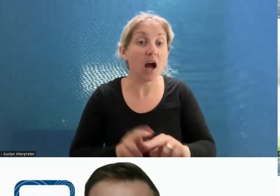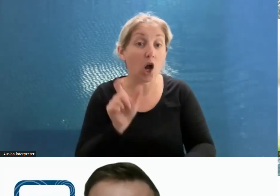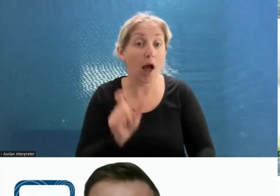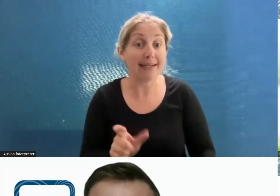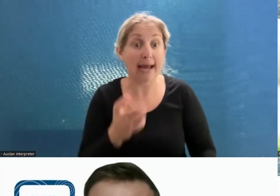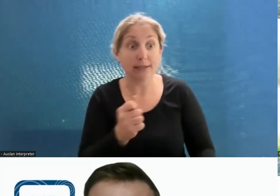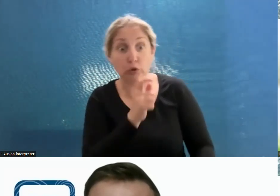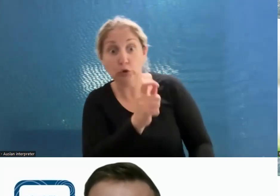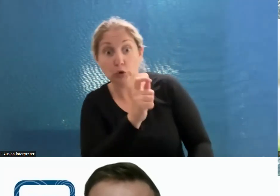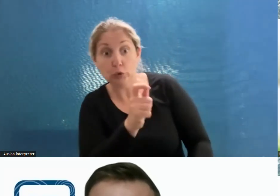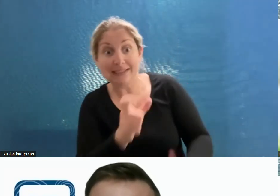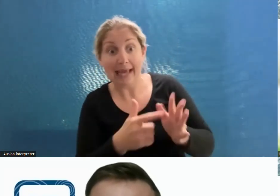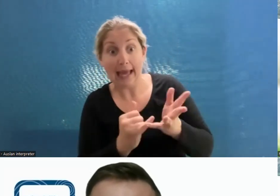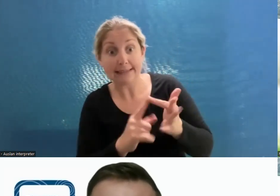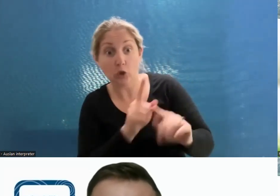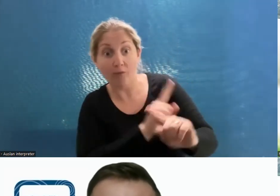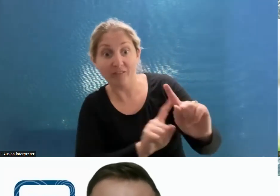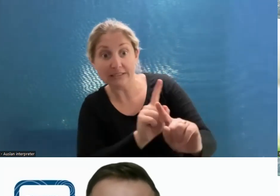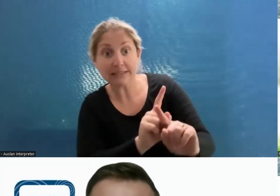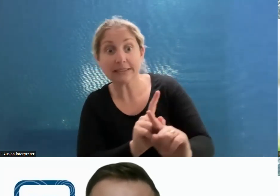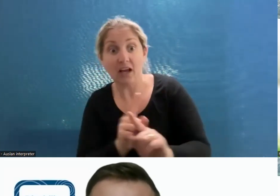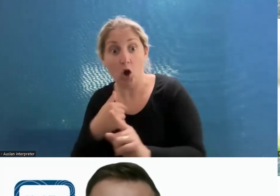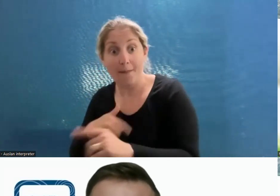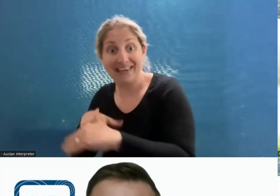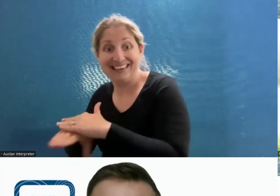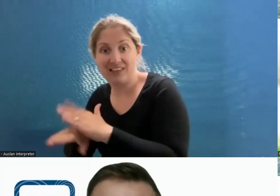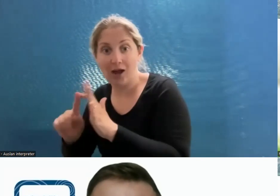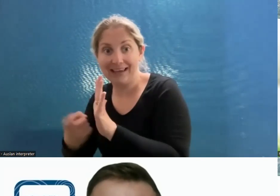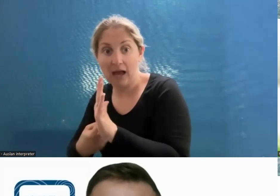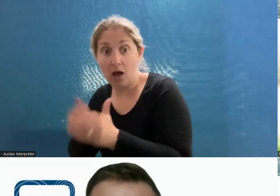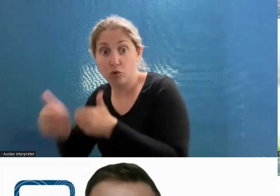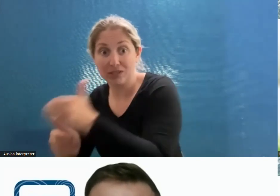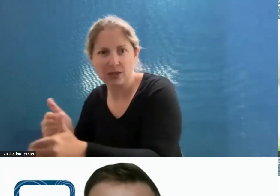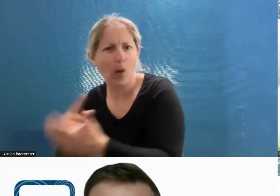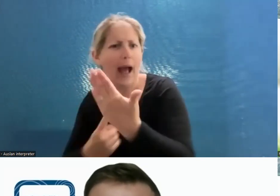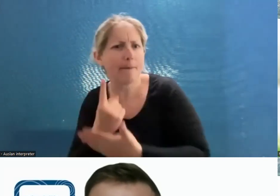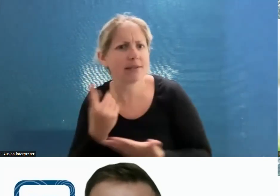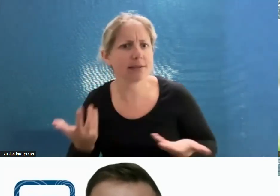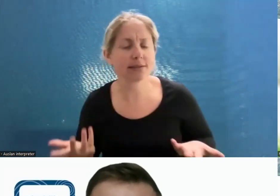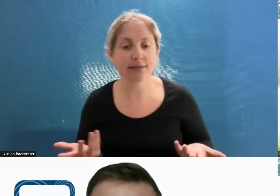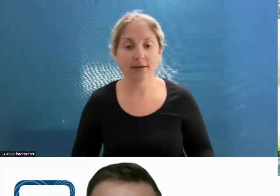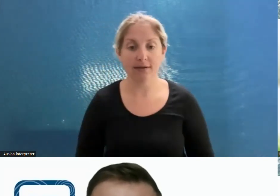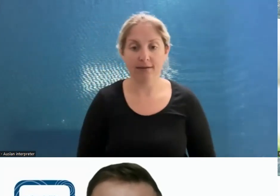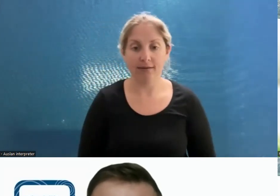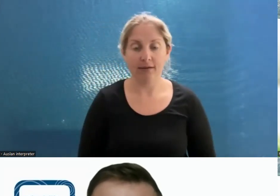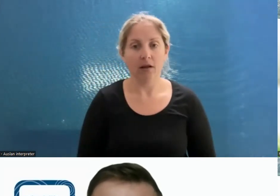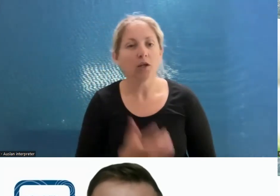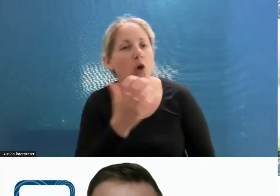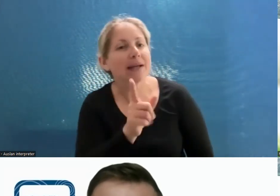while they are involved in the IER process, what happens in that scenario? Nakul: Sorry, I didn't quite catch that.